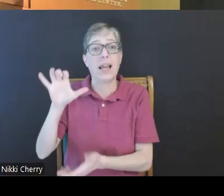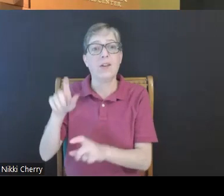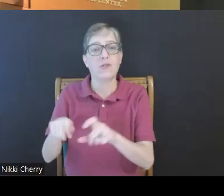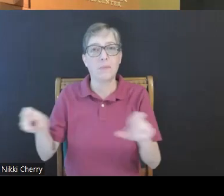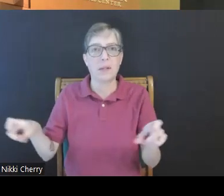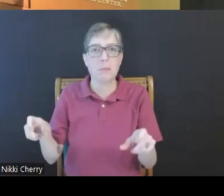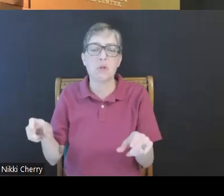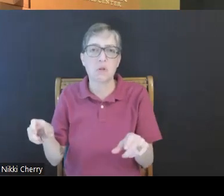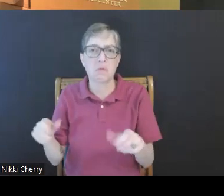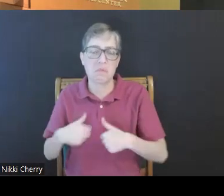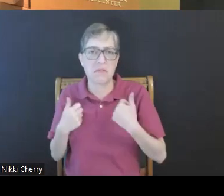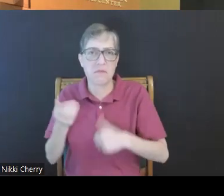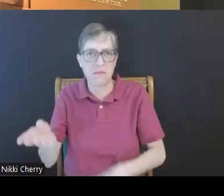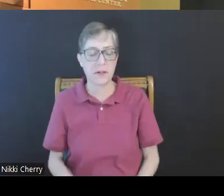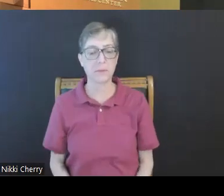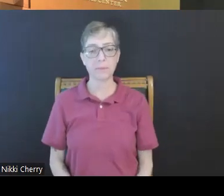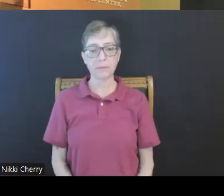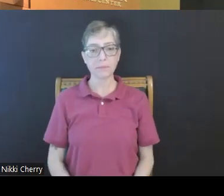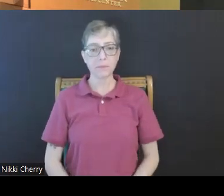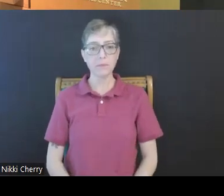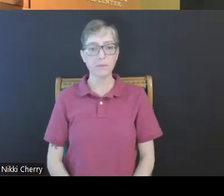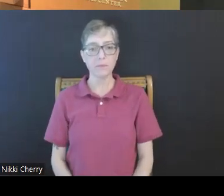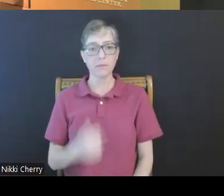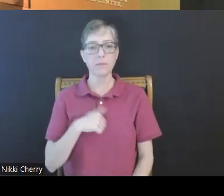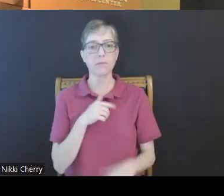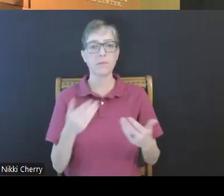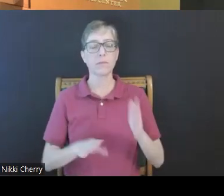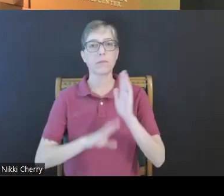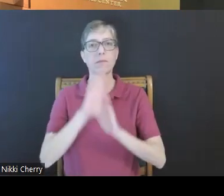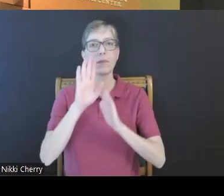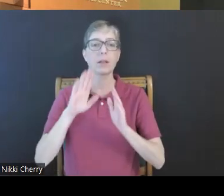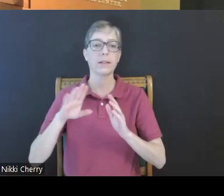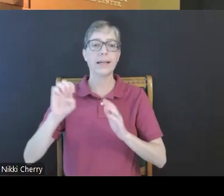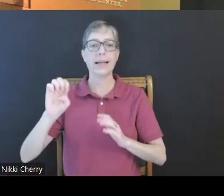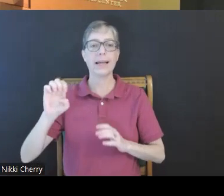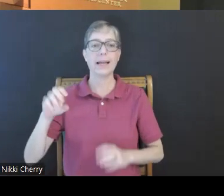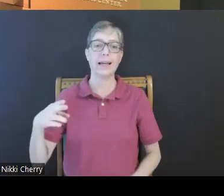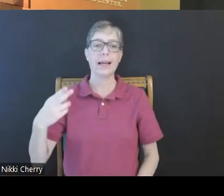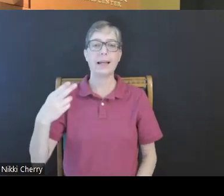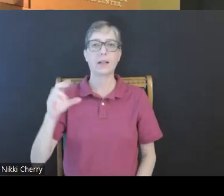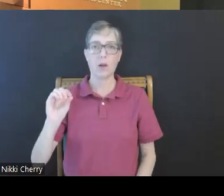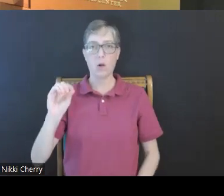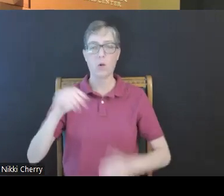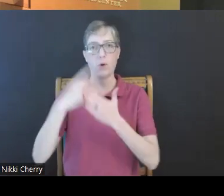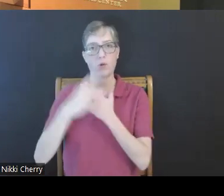area uh we have uh developed an echo program I don't know if you all do Echo here uh uh we